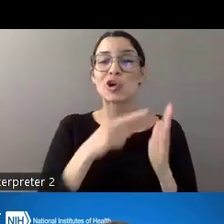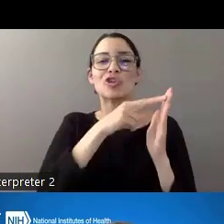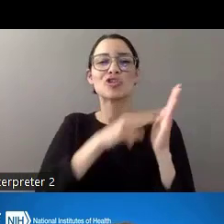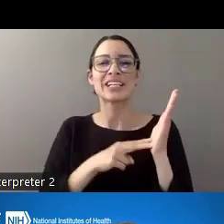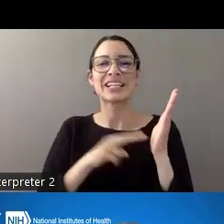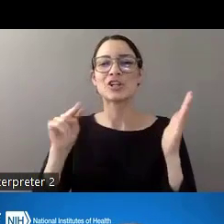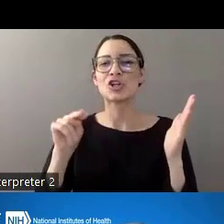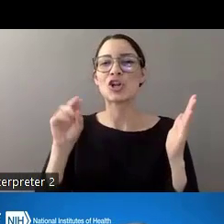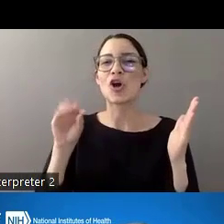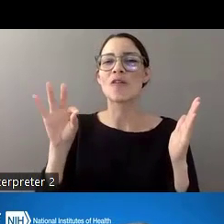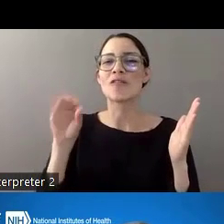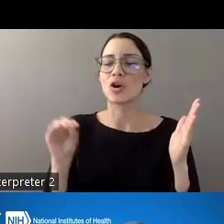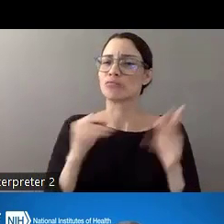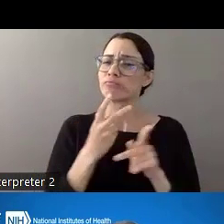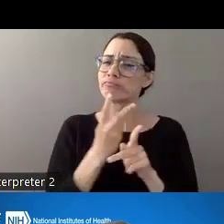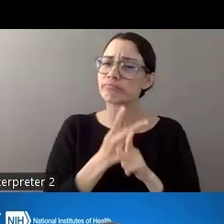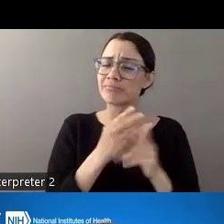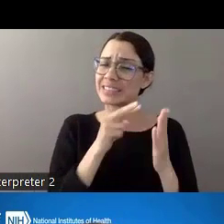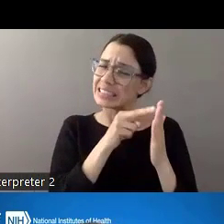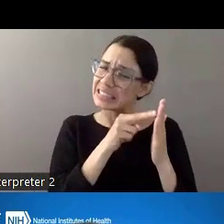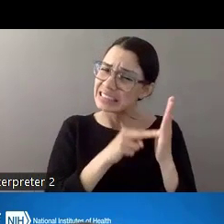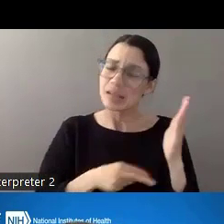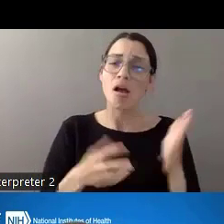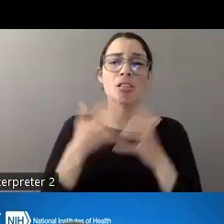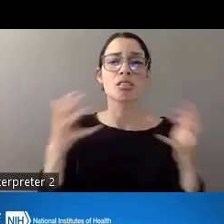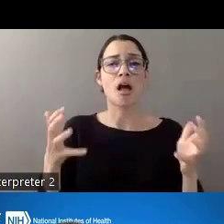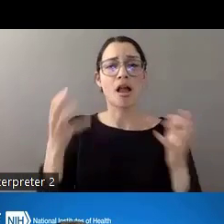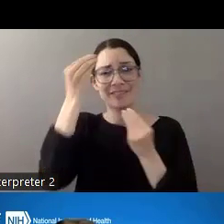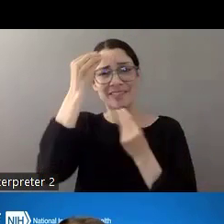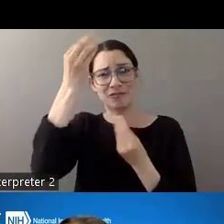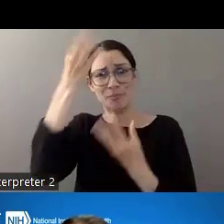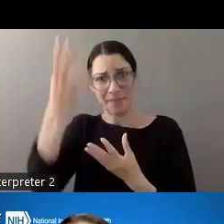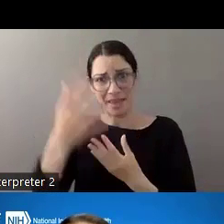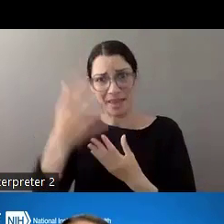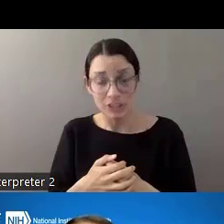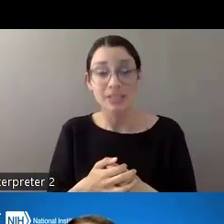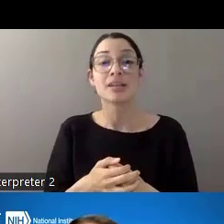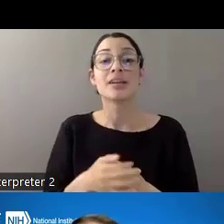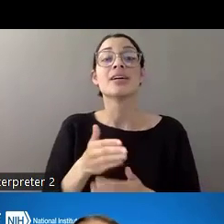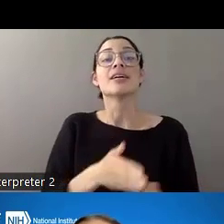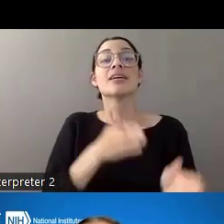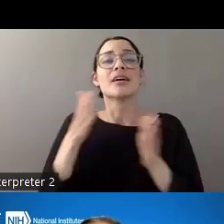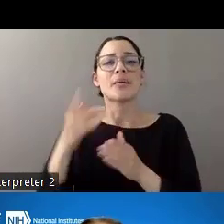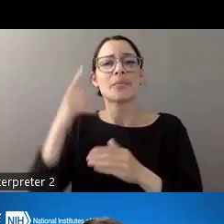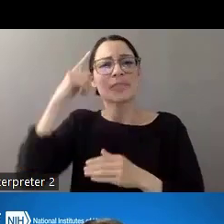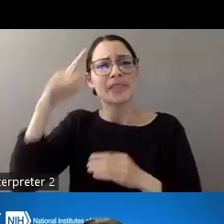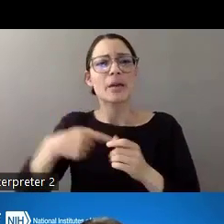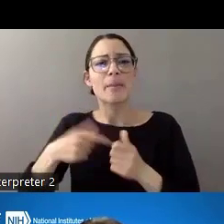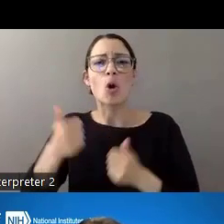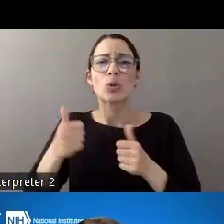There's a lot of information there. Then, think about what science you want to do, because this is really the important thing.